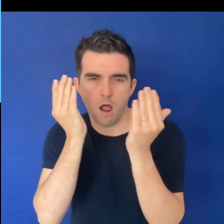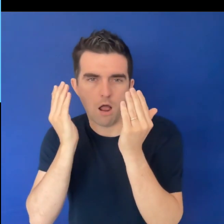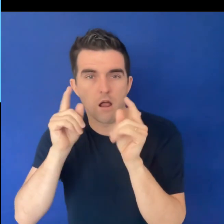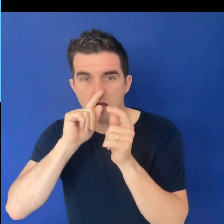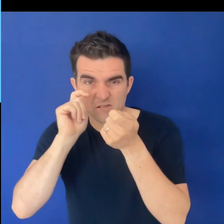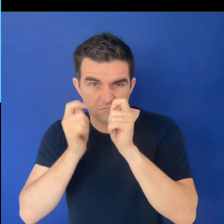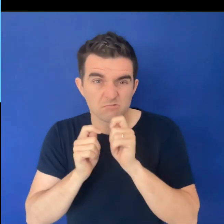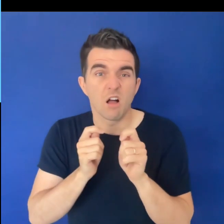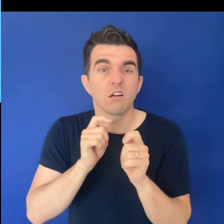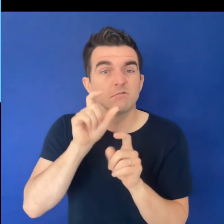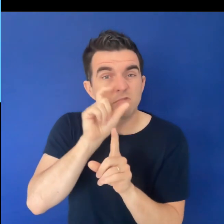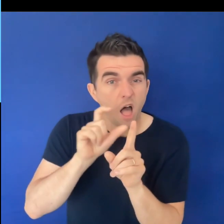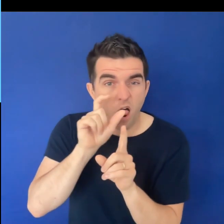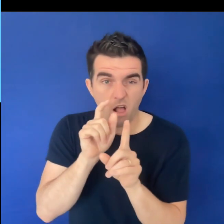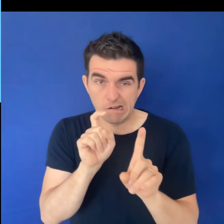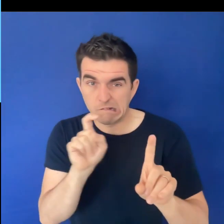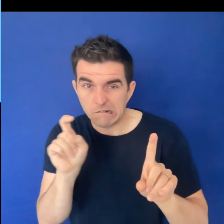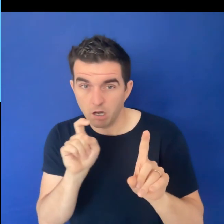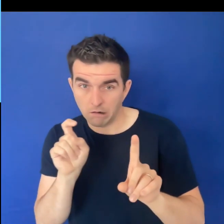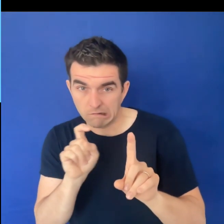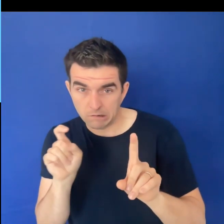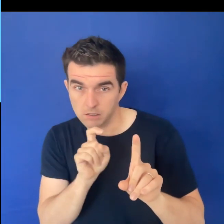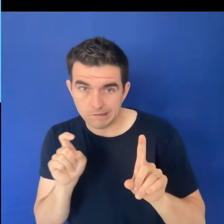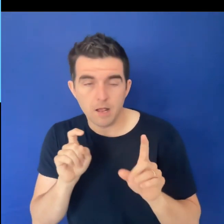Options for player outline and enemy outline also allow you to